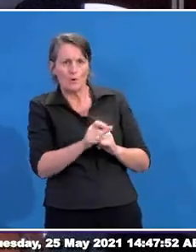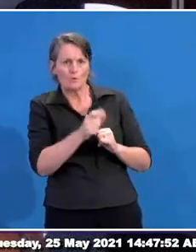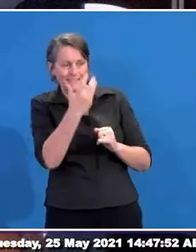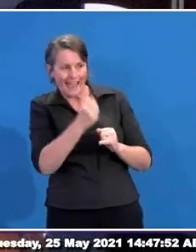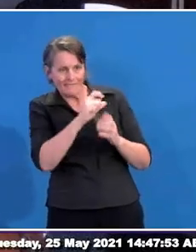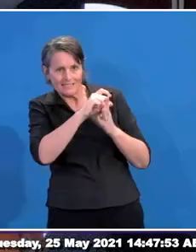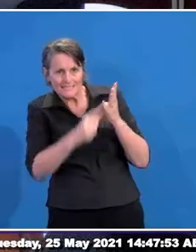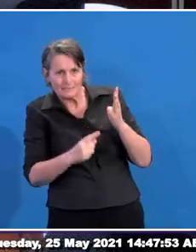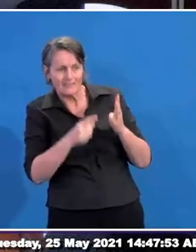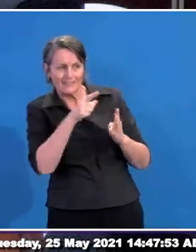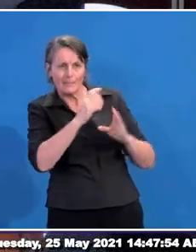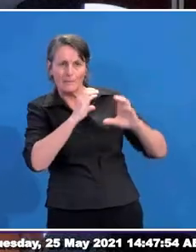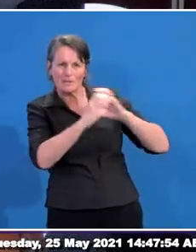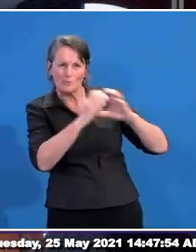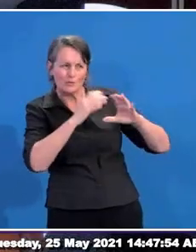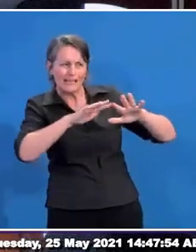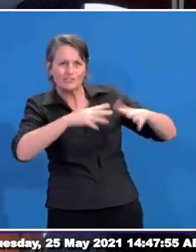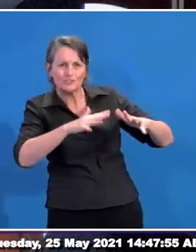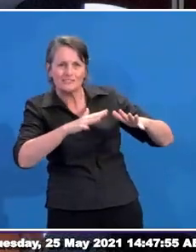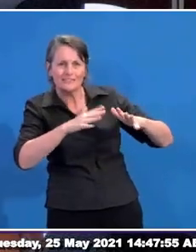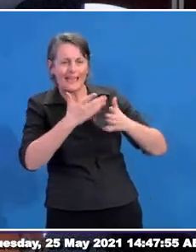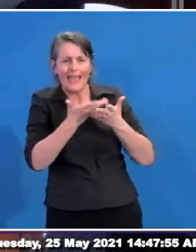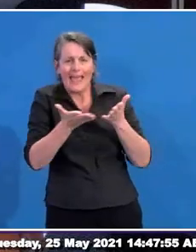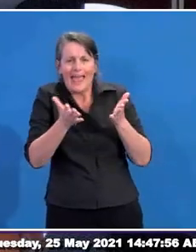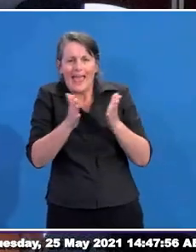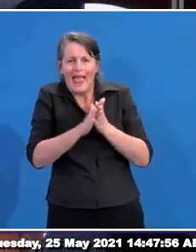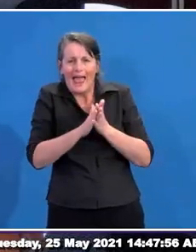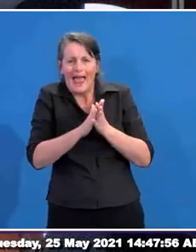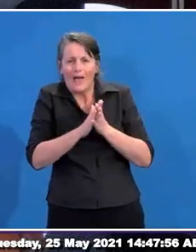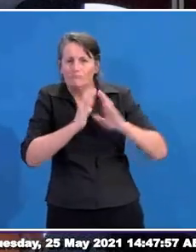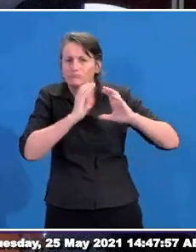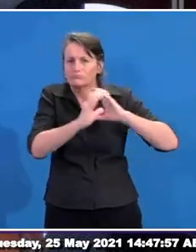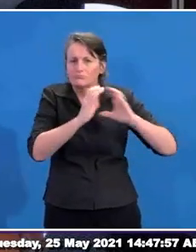an account of what occurred from somebody with disability who has